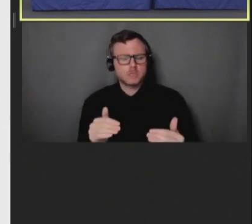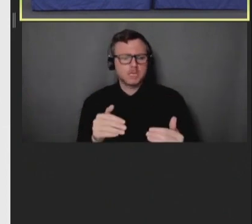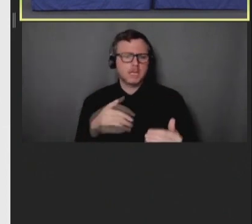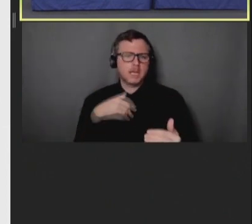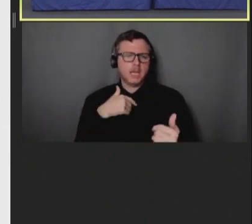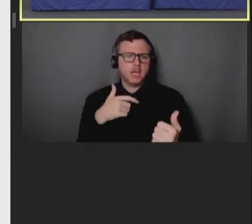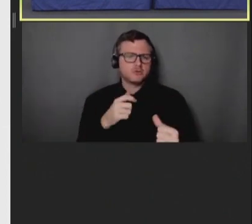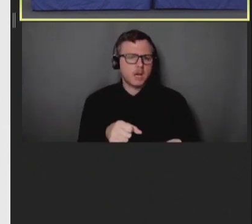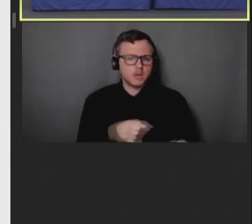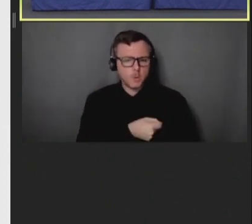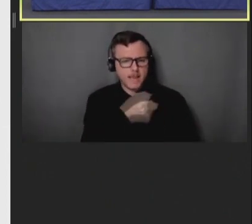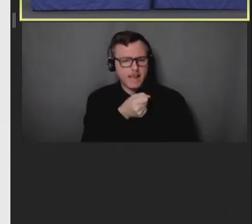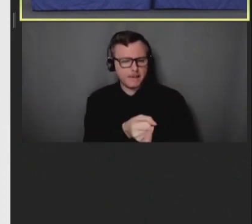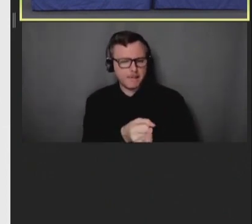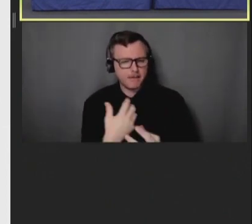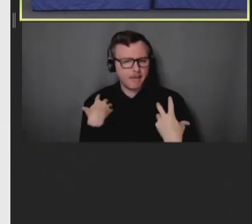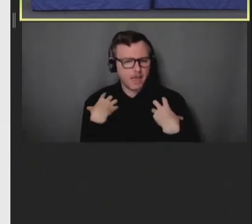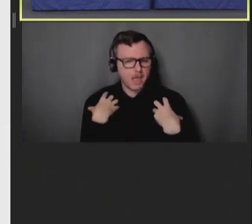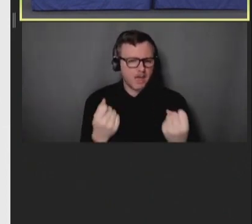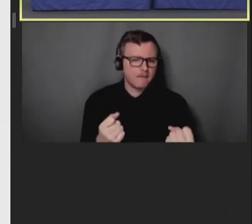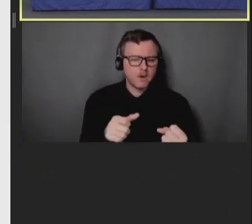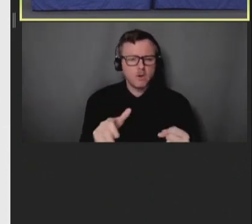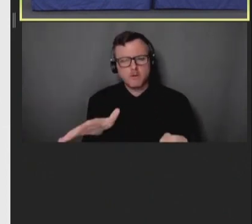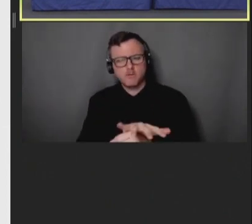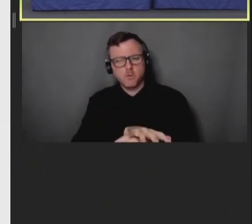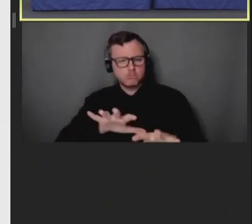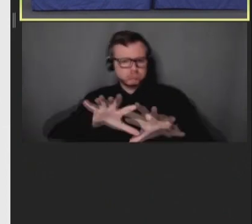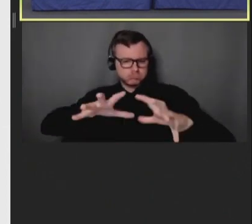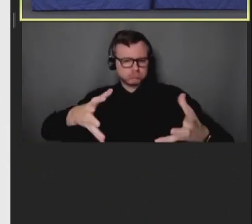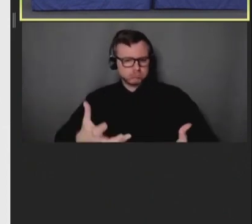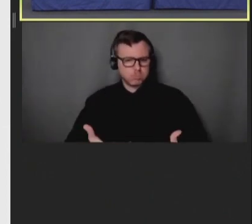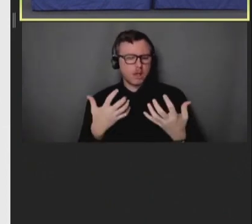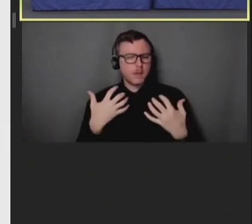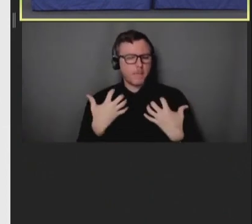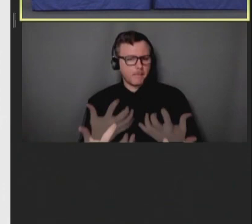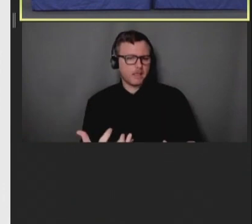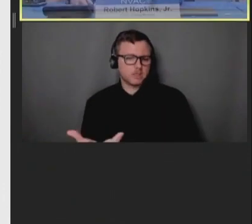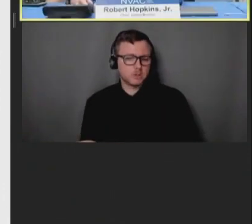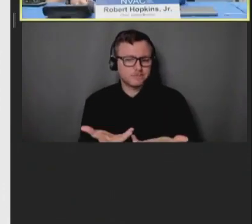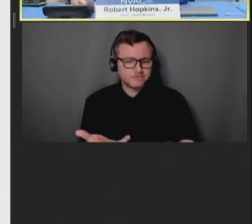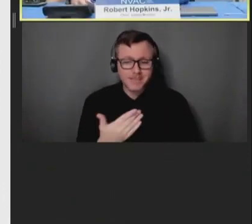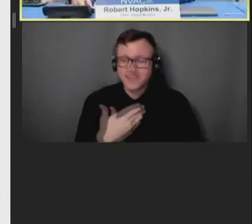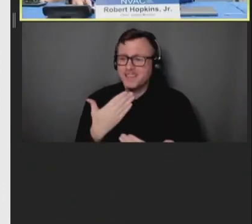to impact the health of our population across our country. Thank all of you for your participation.